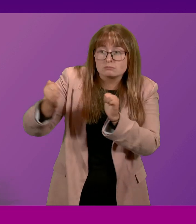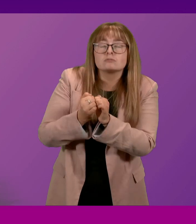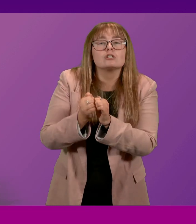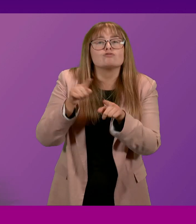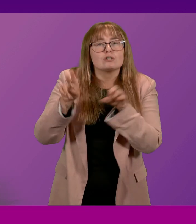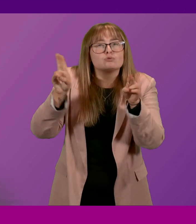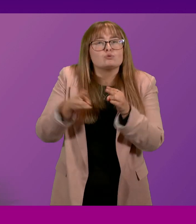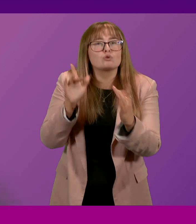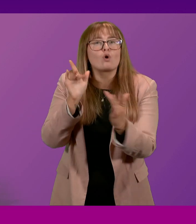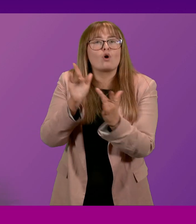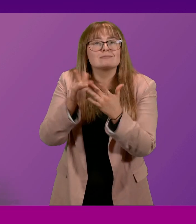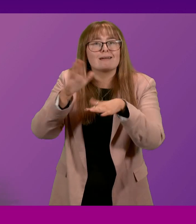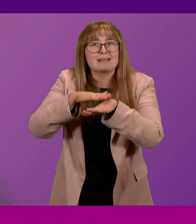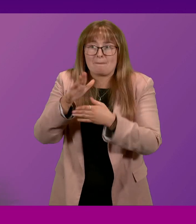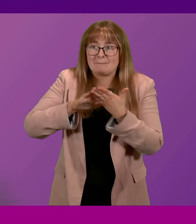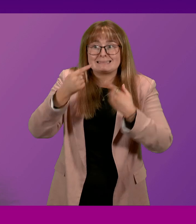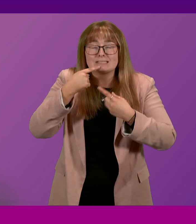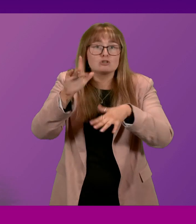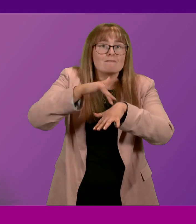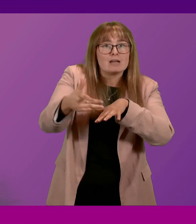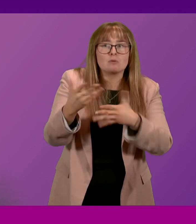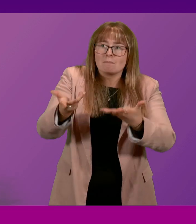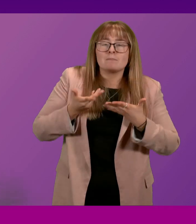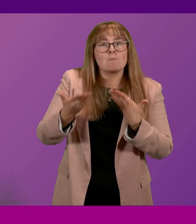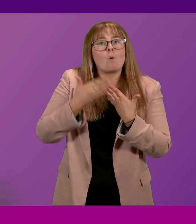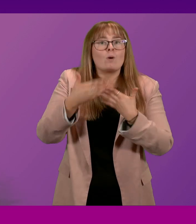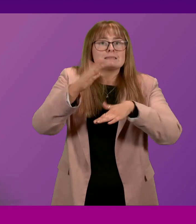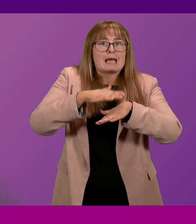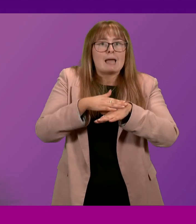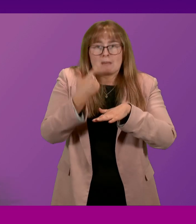contact time to give teachers and professionals the opportunity to develop their practice,